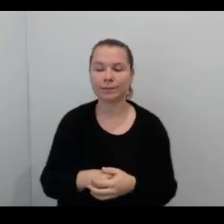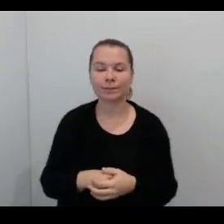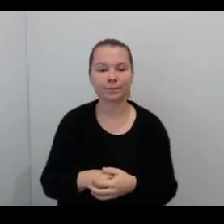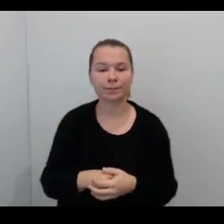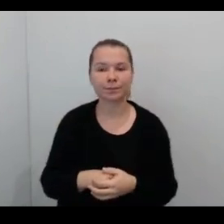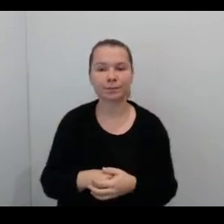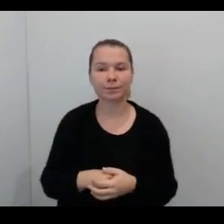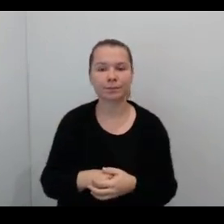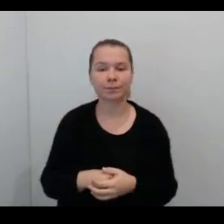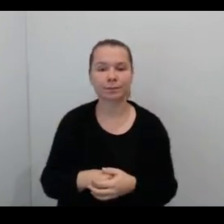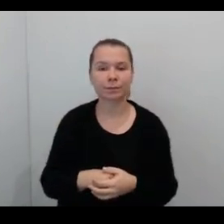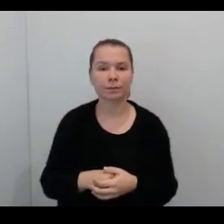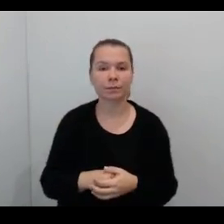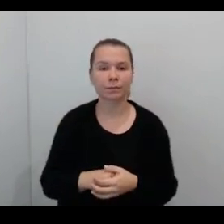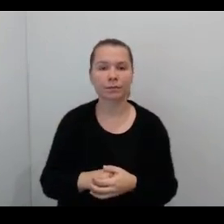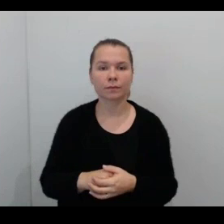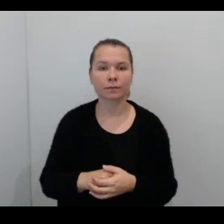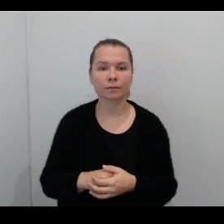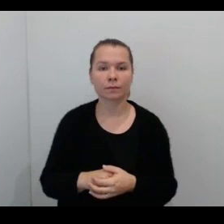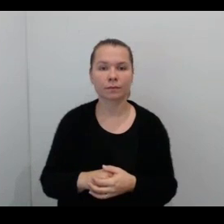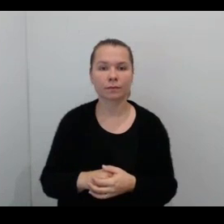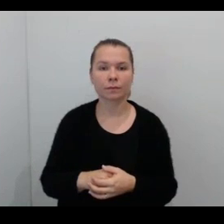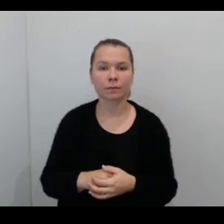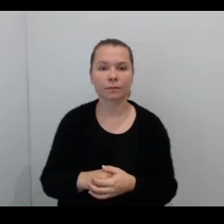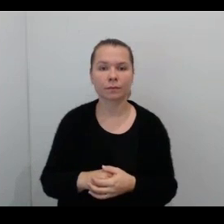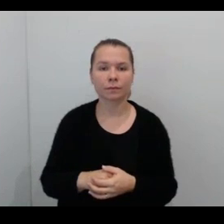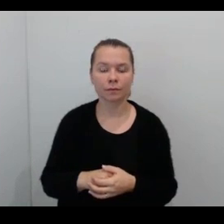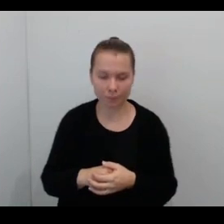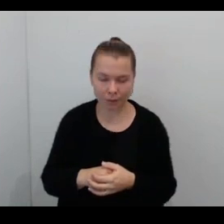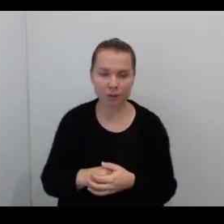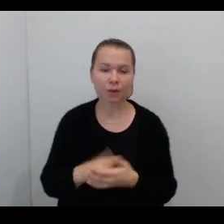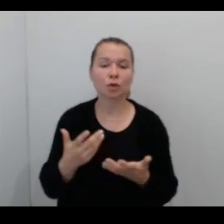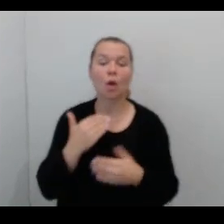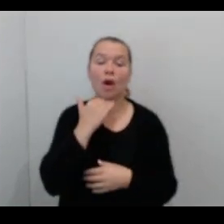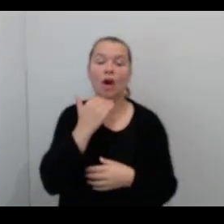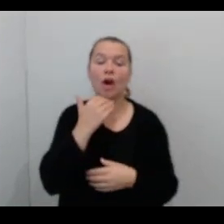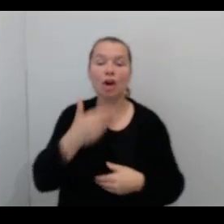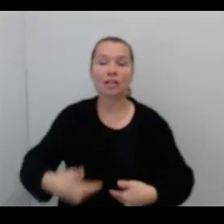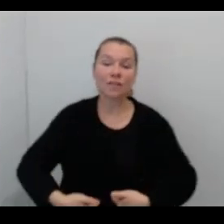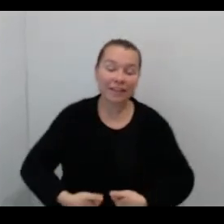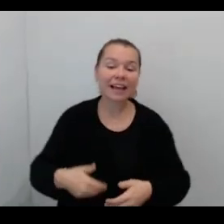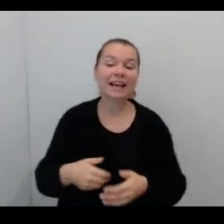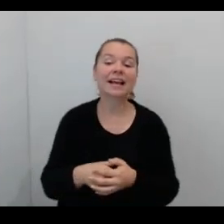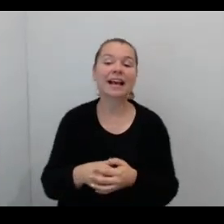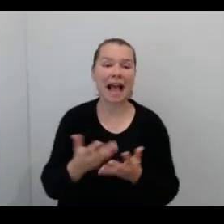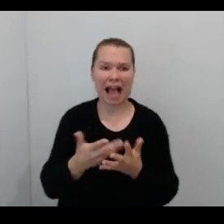So in regard to the cost of living pressures that we're seeing and how to manage them we